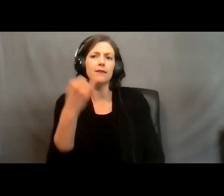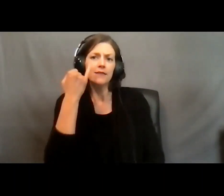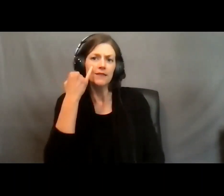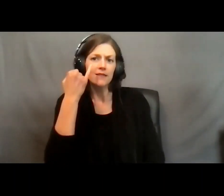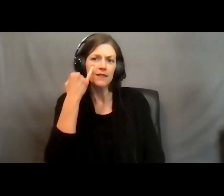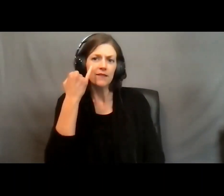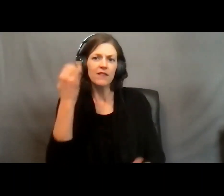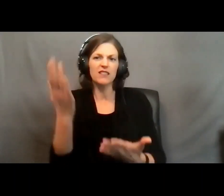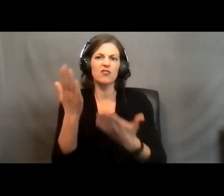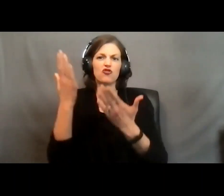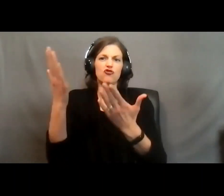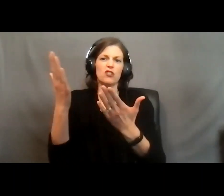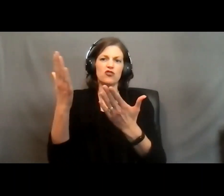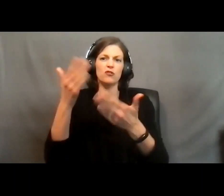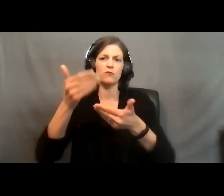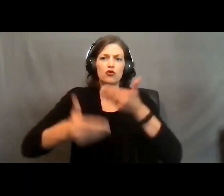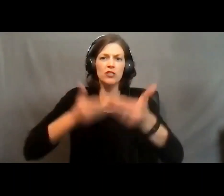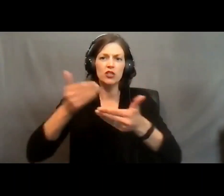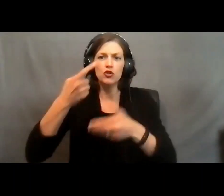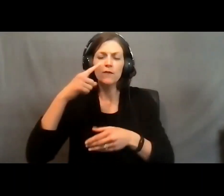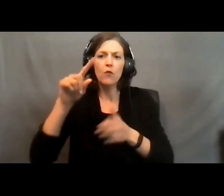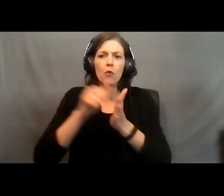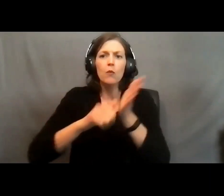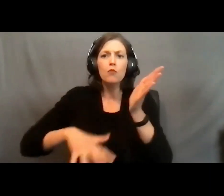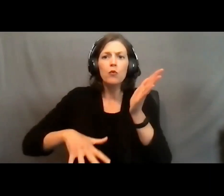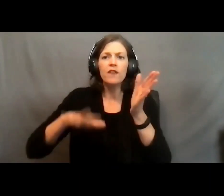13:31:23 protocols for removing disruptive attendees? 13:31:30 >>FELICE J. LEVINE: